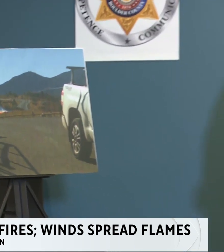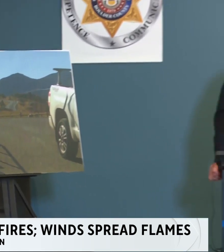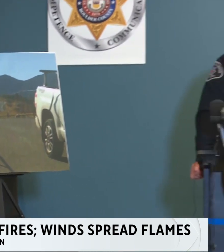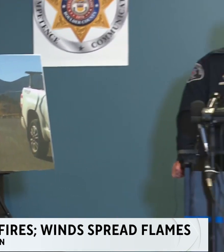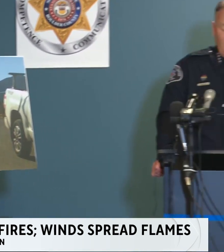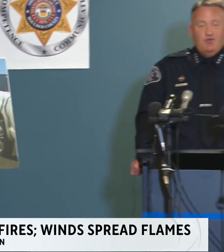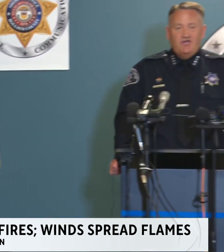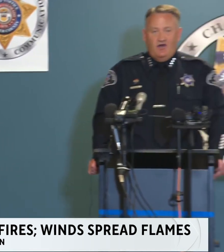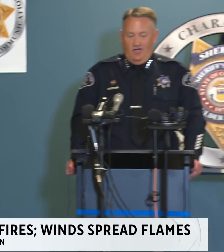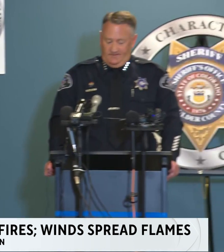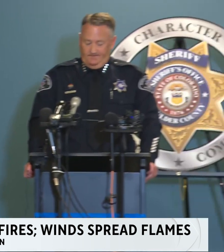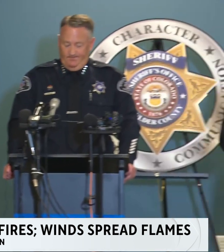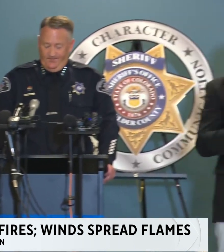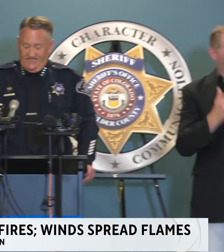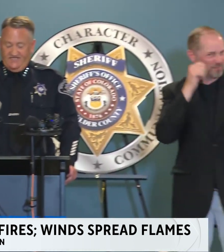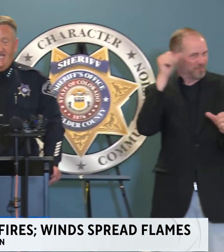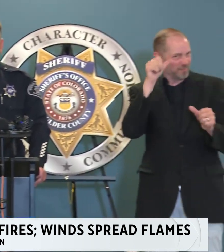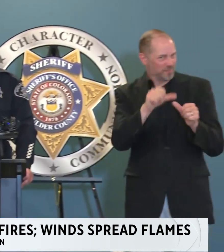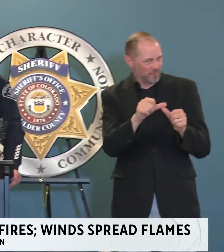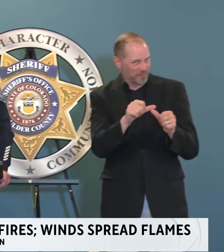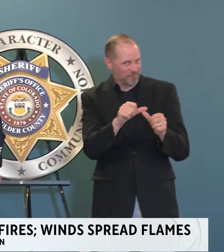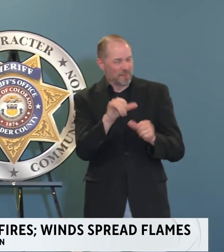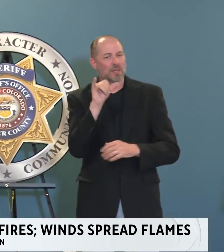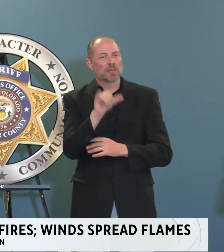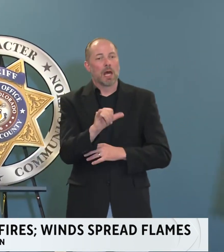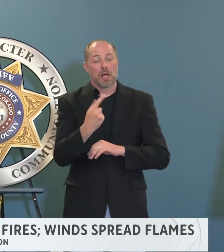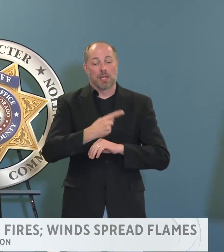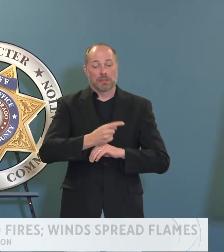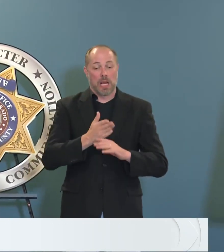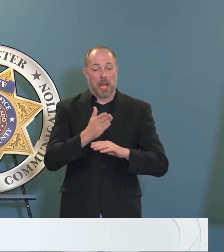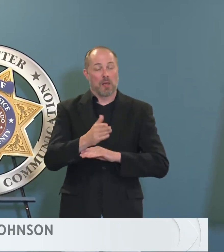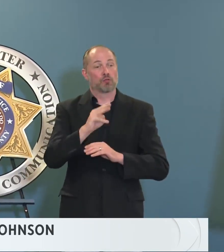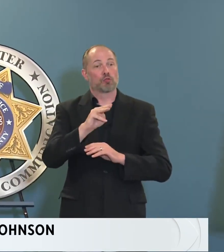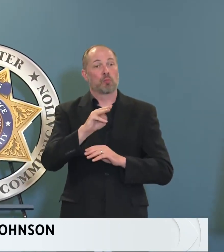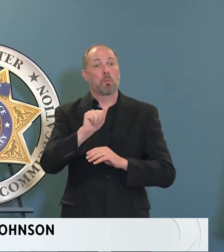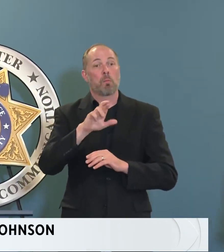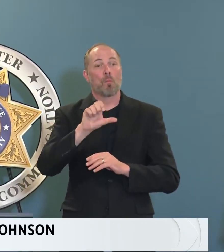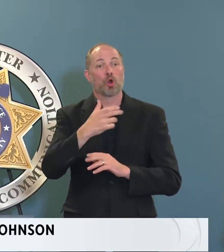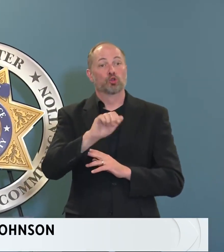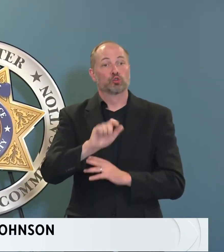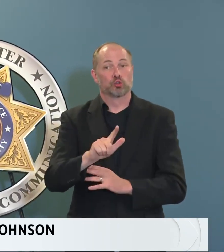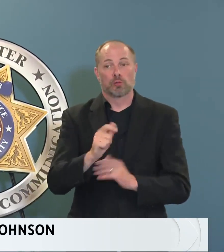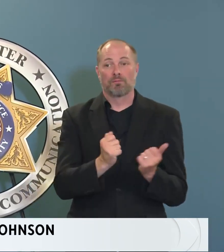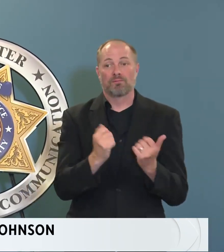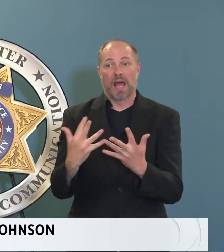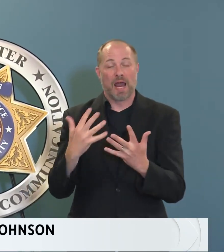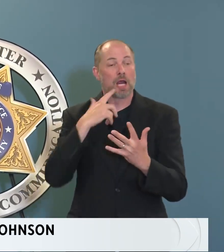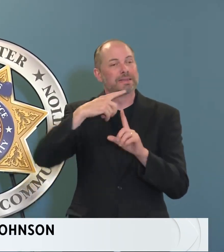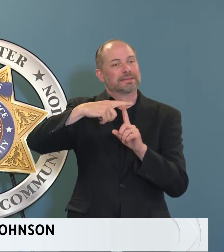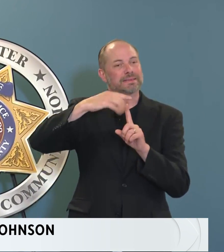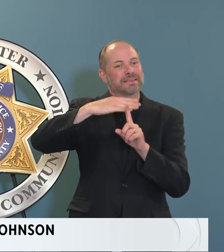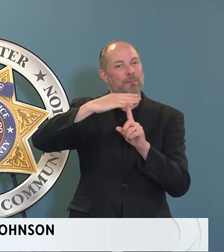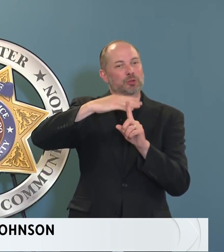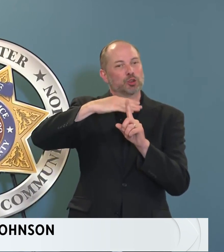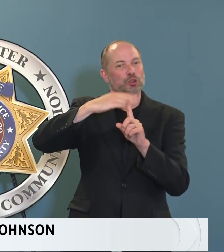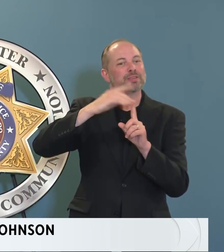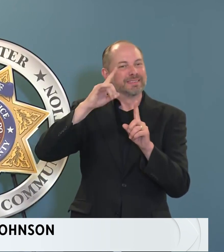CROSS ARM IN AN EFFORT TO RESTORE POWER TO THE AREA AS QUICKLY AS POSSIBLE. YOU MAY